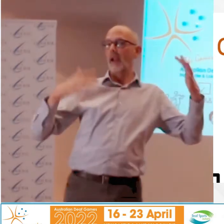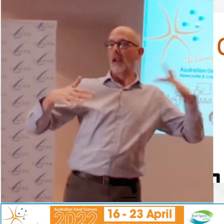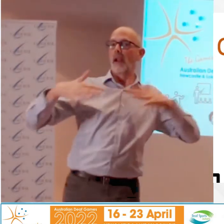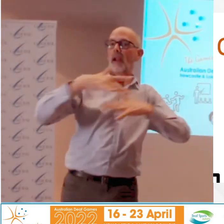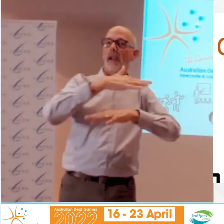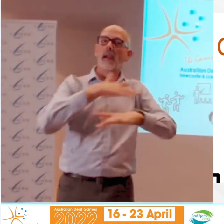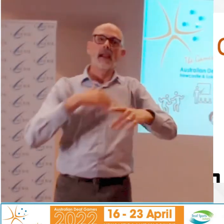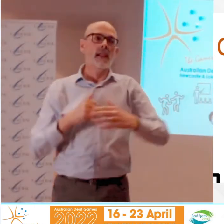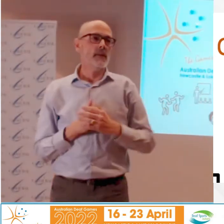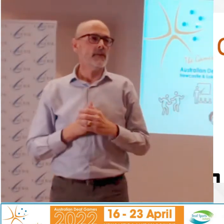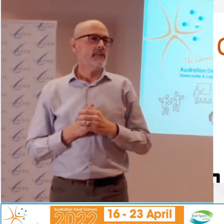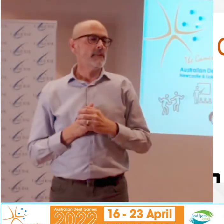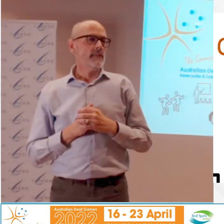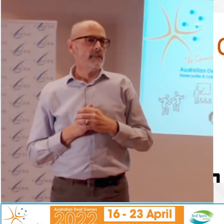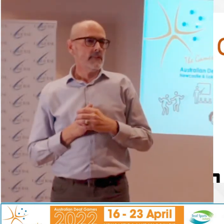to make sure it's a bit of a festival vibe